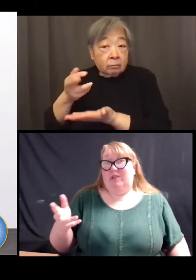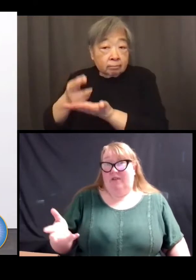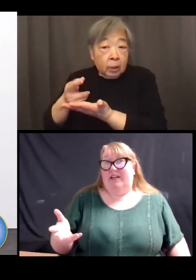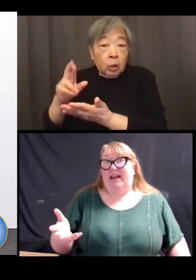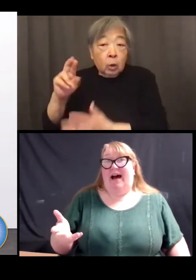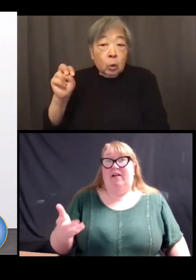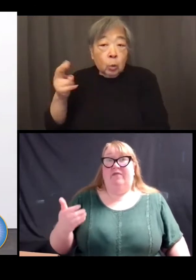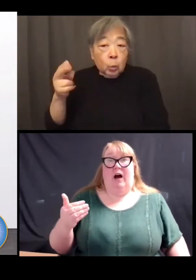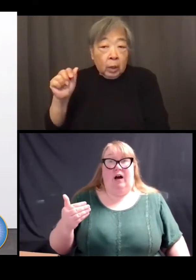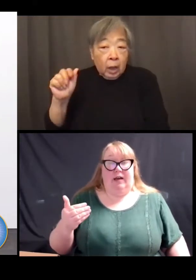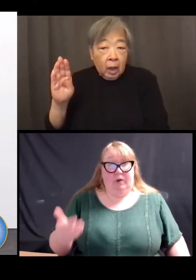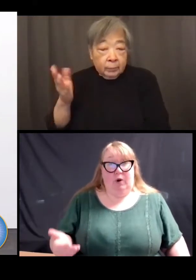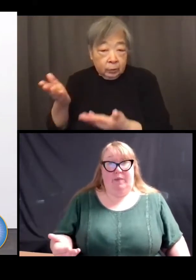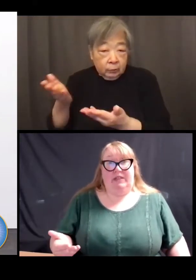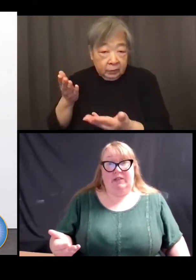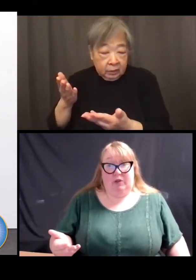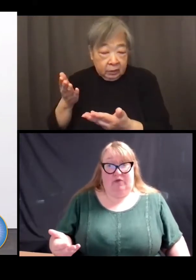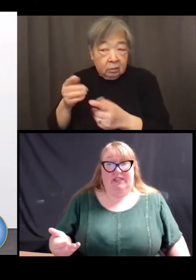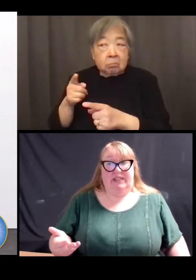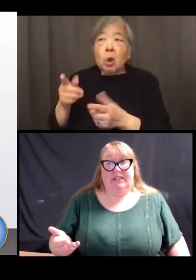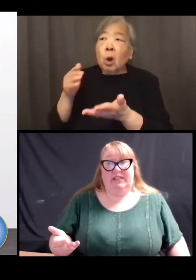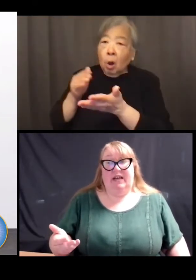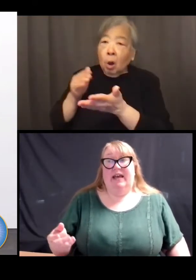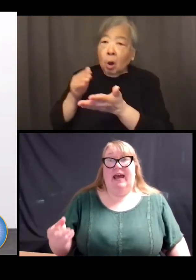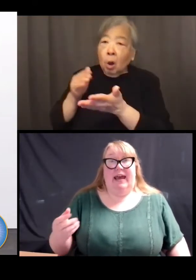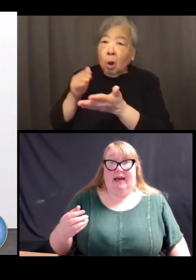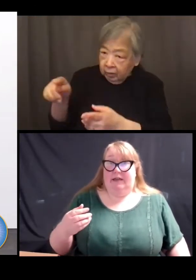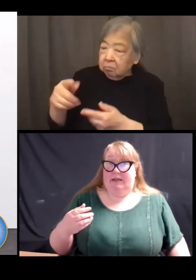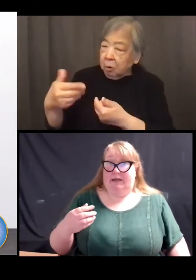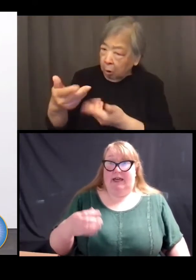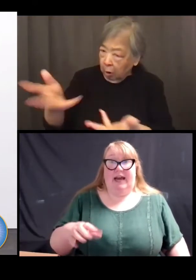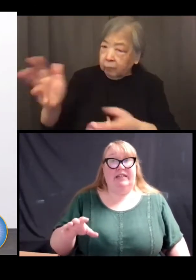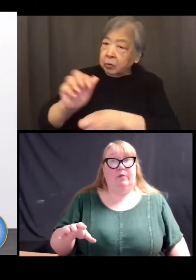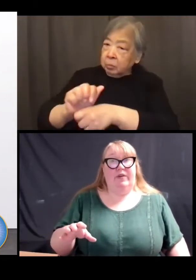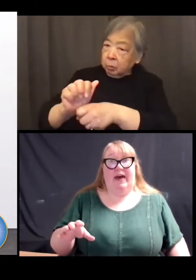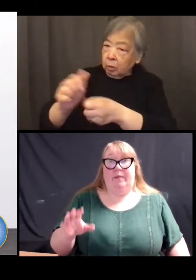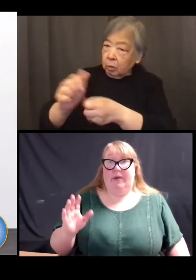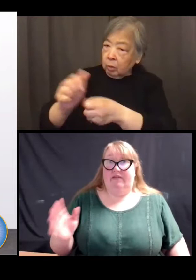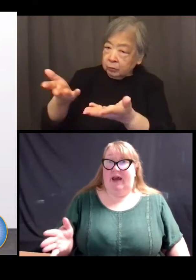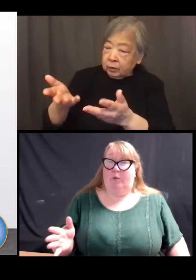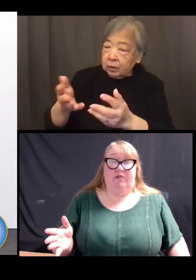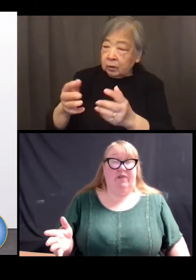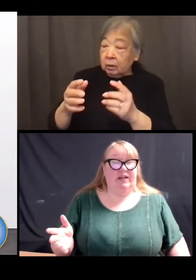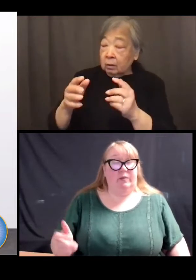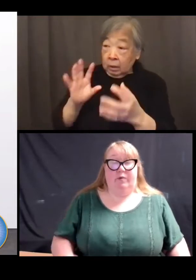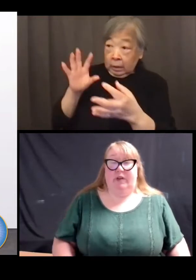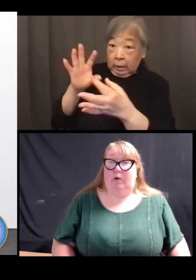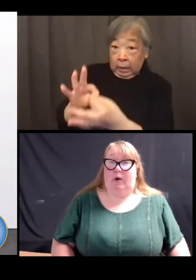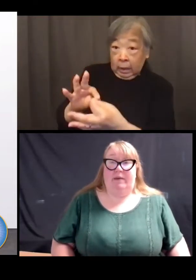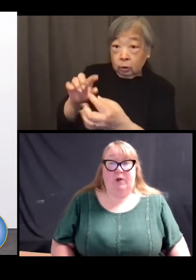often have employment services and connecting with them can help you find some really great